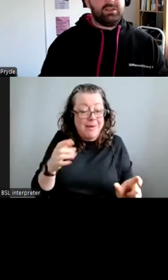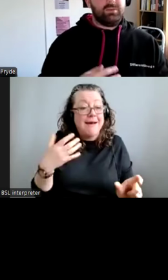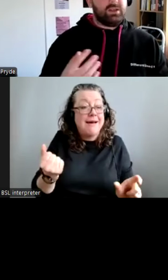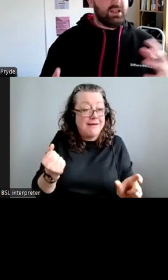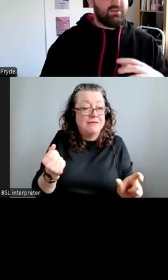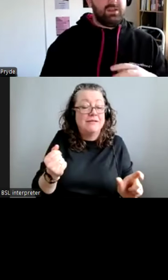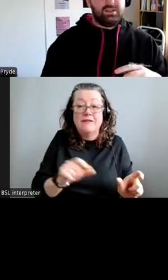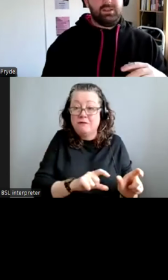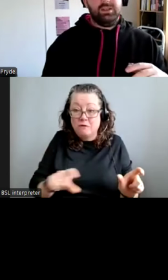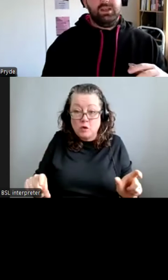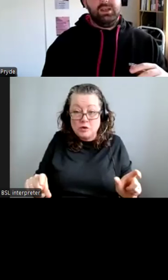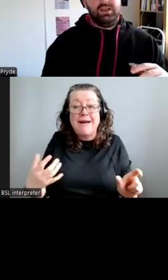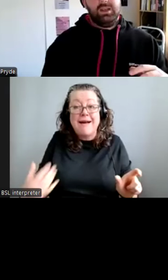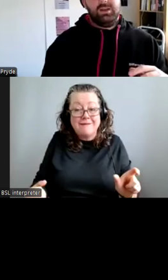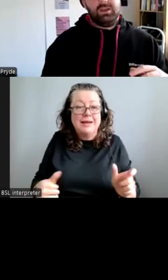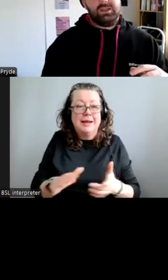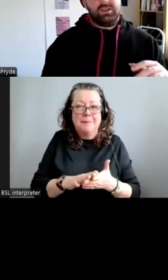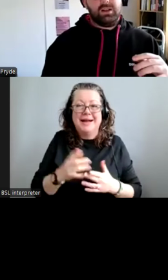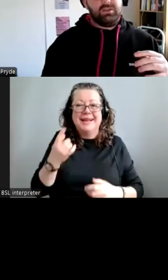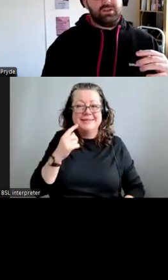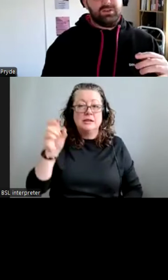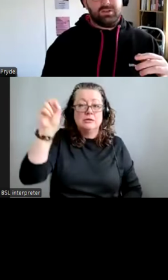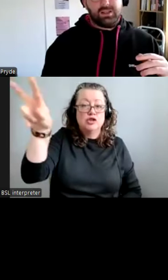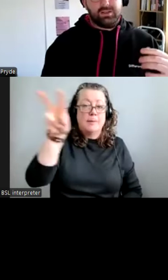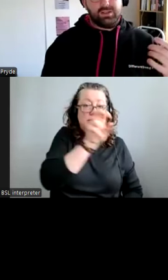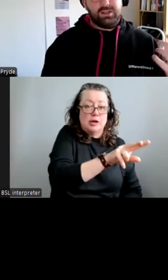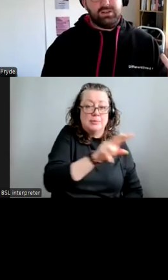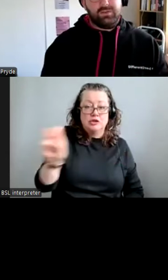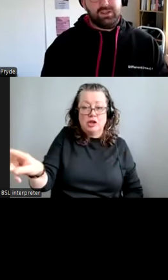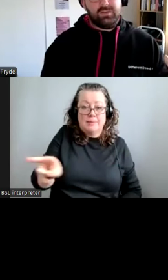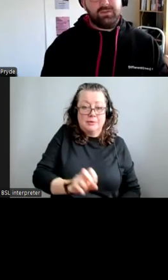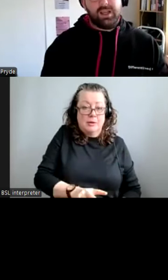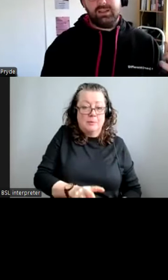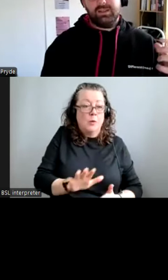and someone can navigate easily. We can see that the color contrast across here, nothing's been flagged,